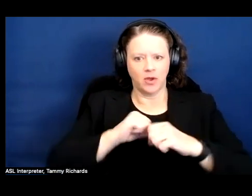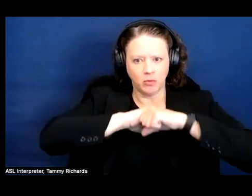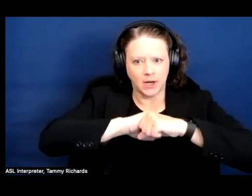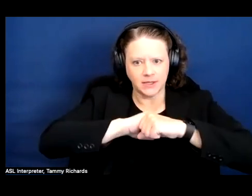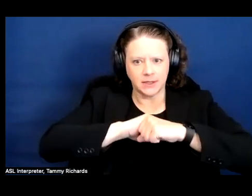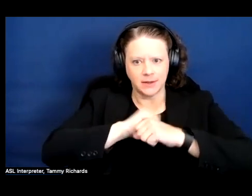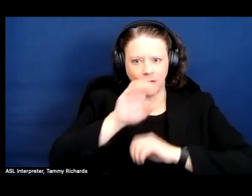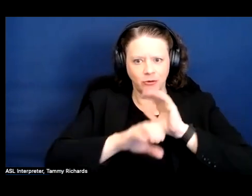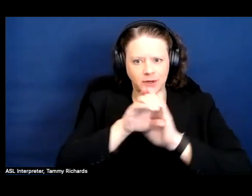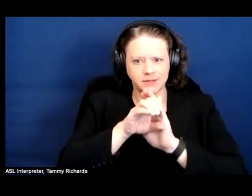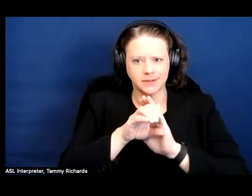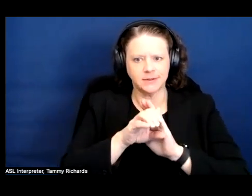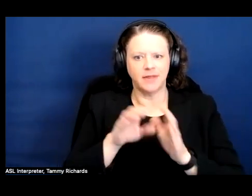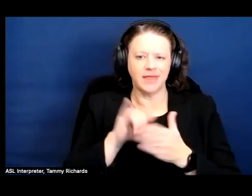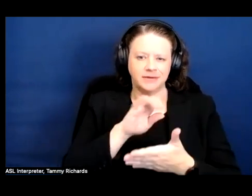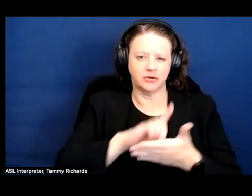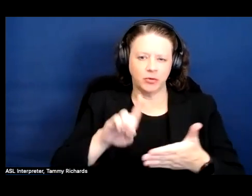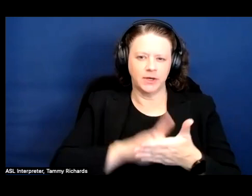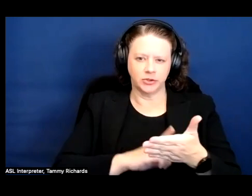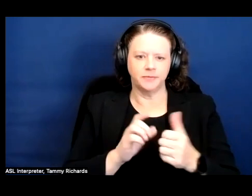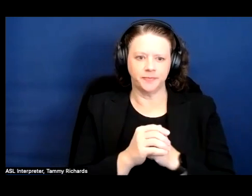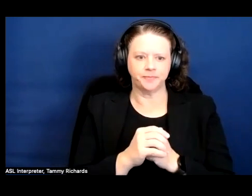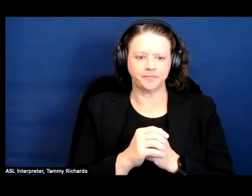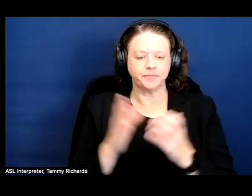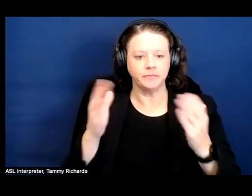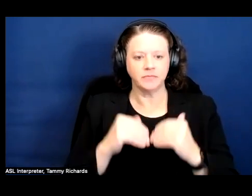multiple animals in the same household might be considered.